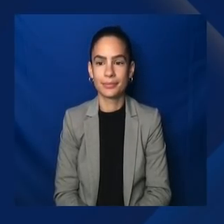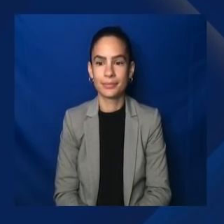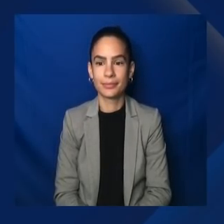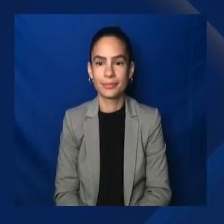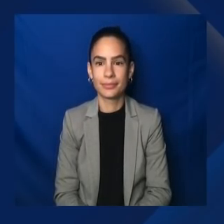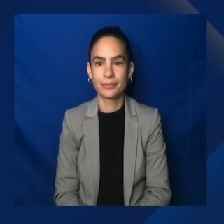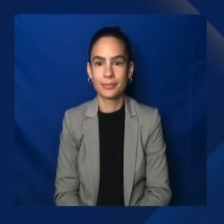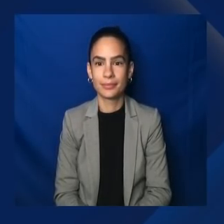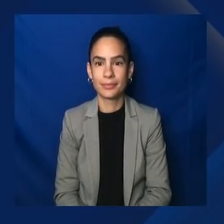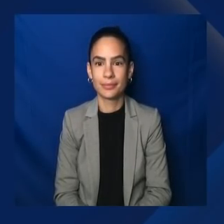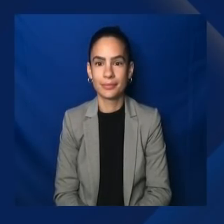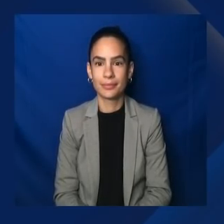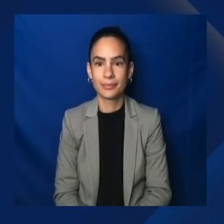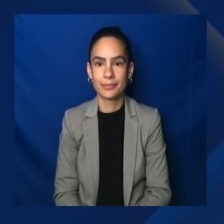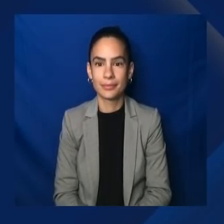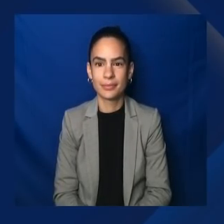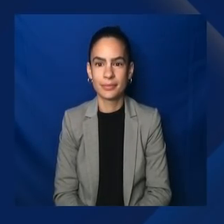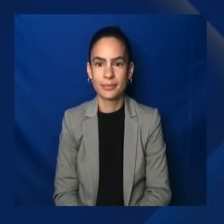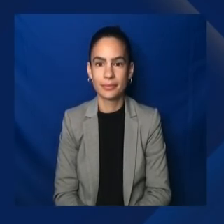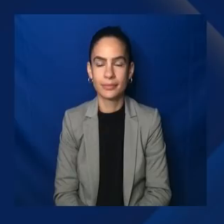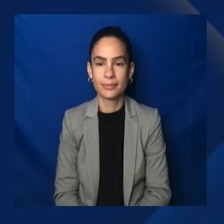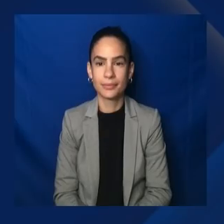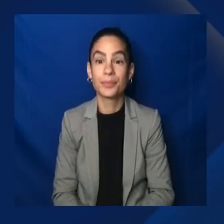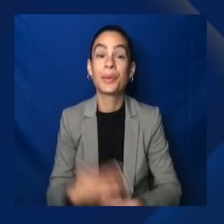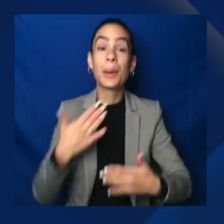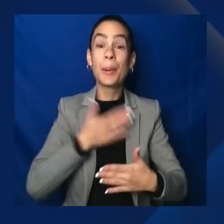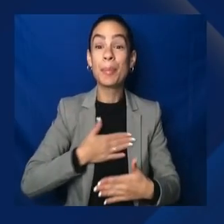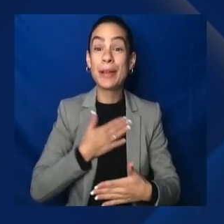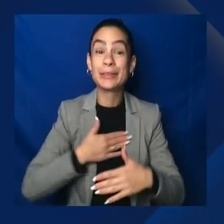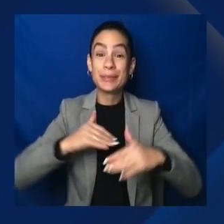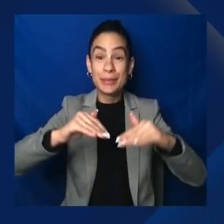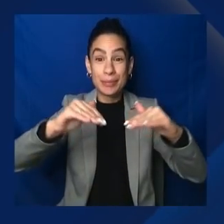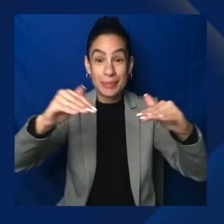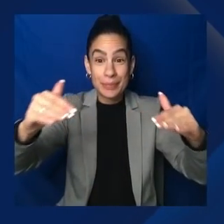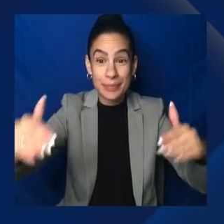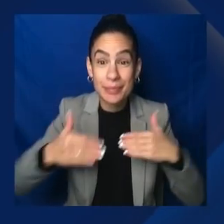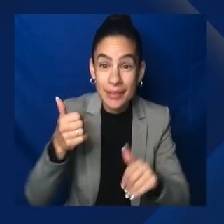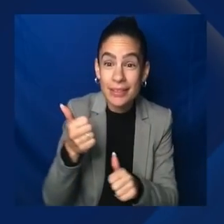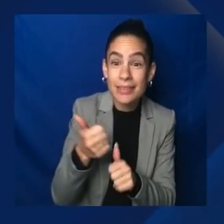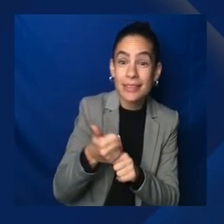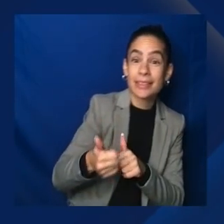Male Speaker: Please welcome the Secretary of Health and Human Services, Xavier Becerra.